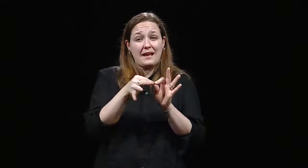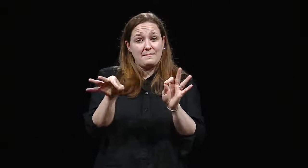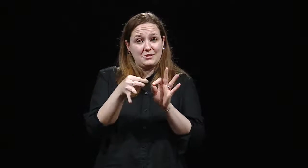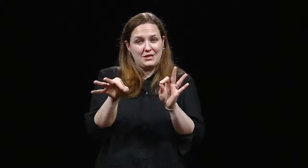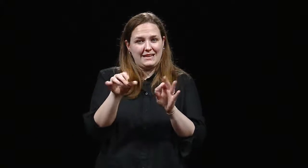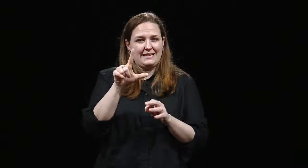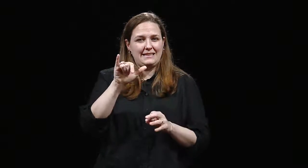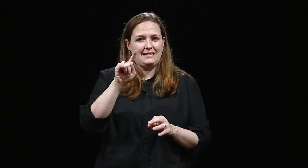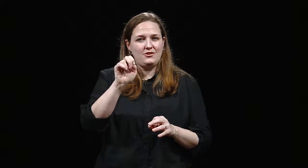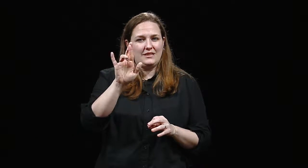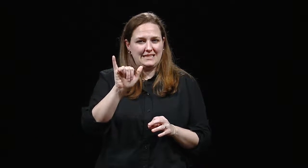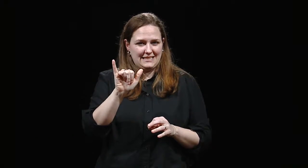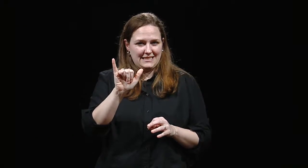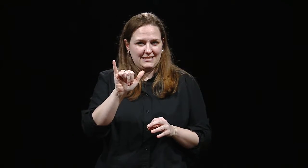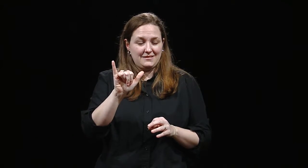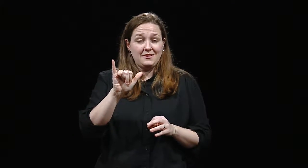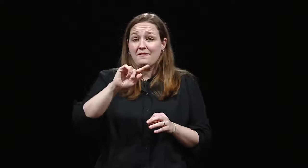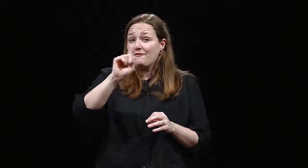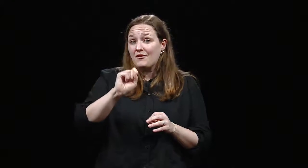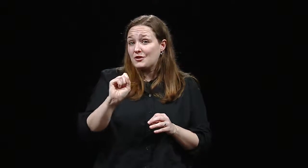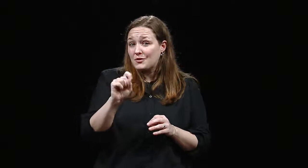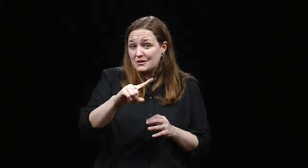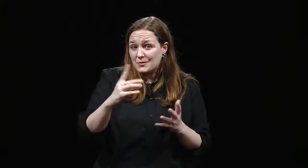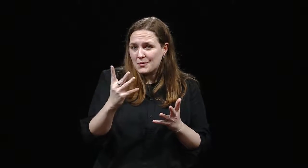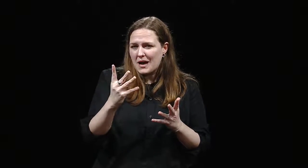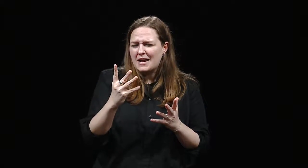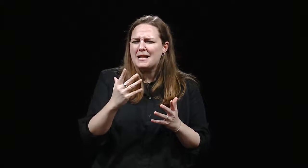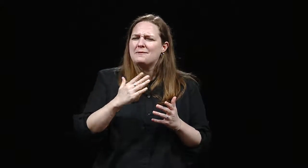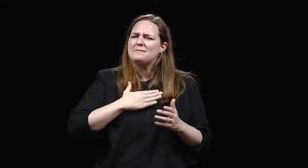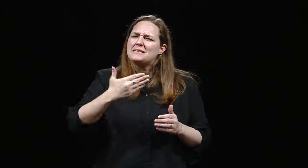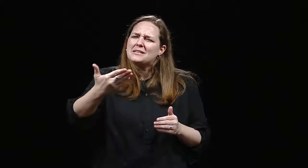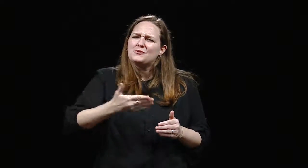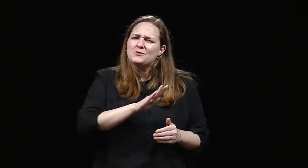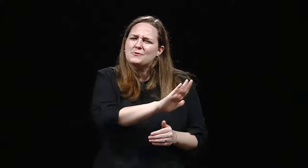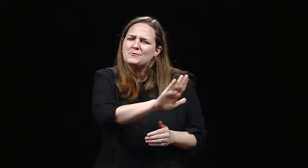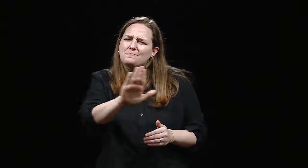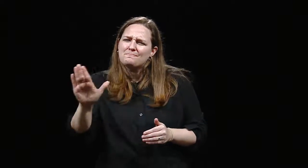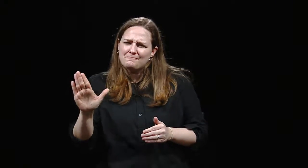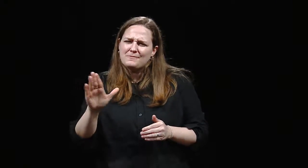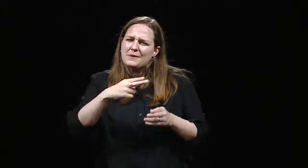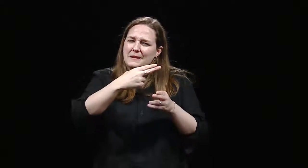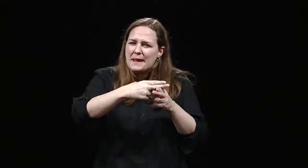That started because I was dating somebody who was deaf, so I had never really known anything about captioning before that,